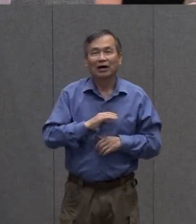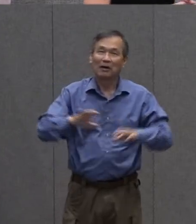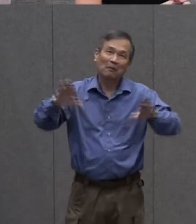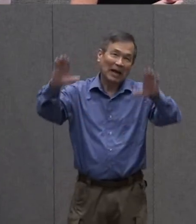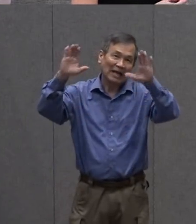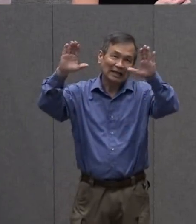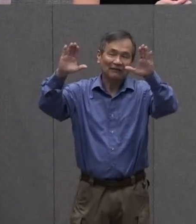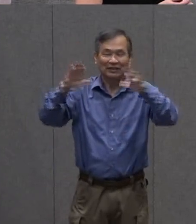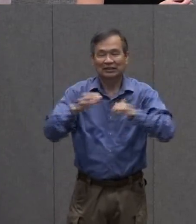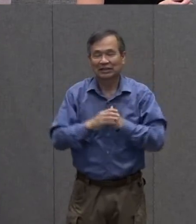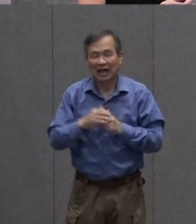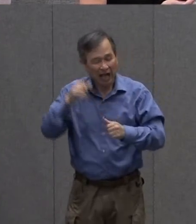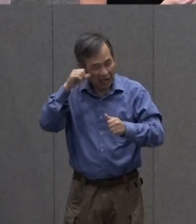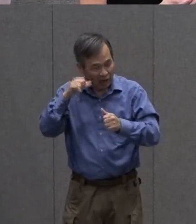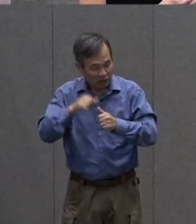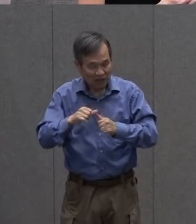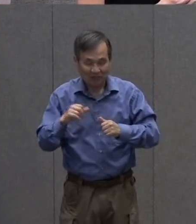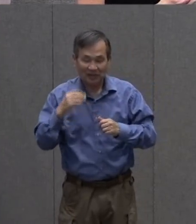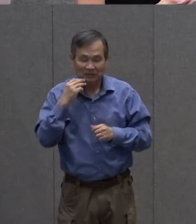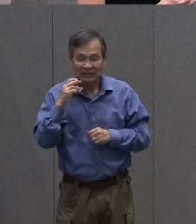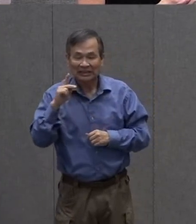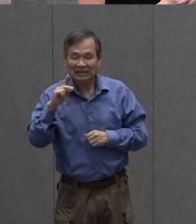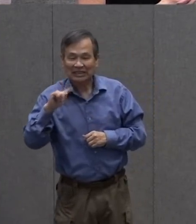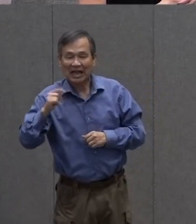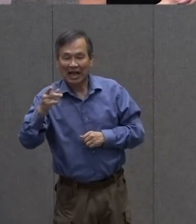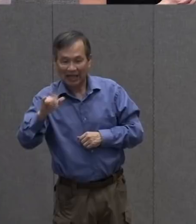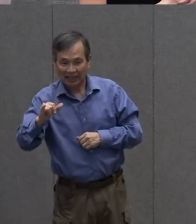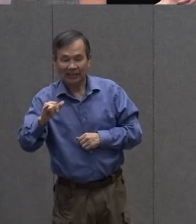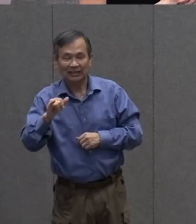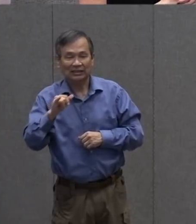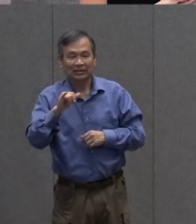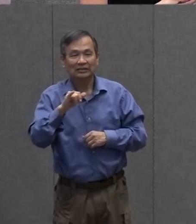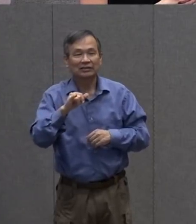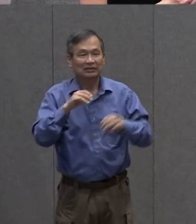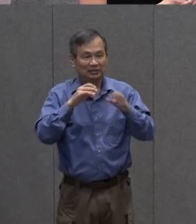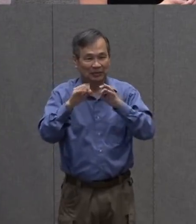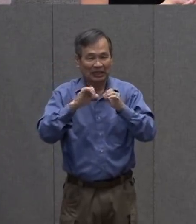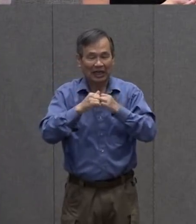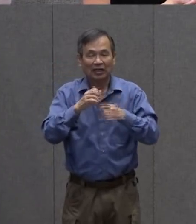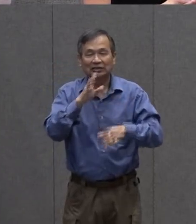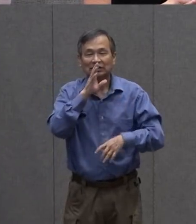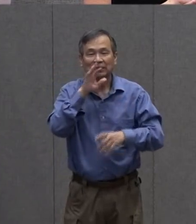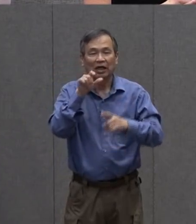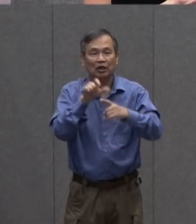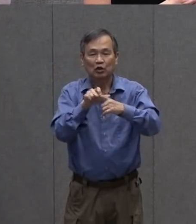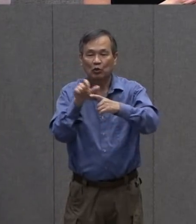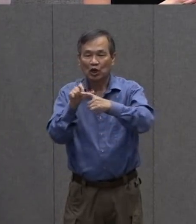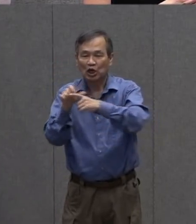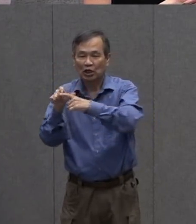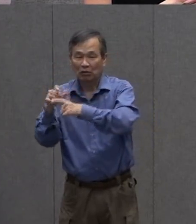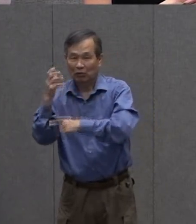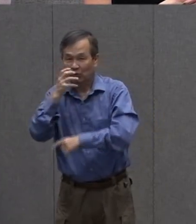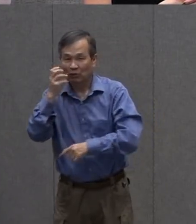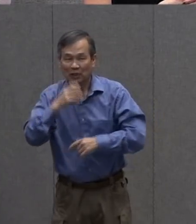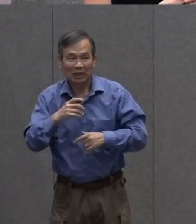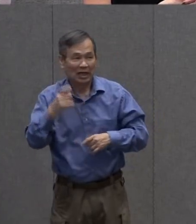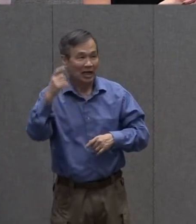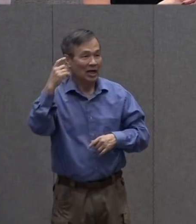I remember Miss Kathy sounding that out for us. So, I think that the dress